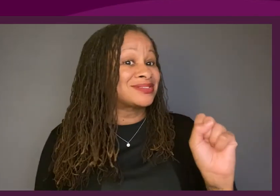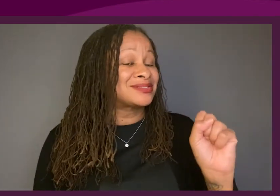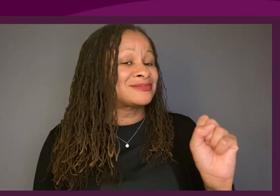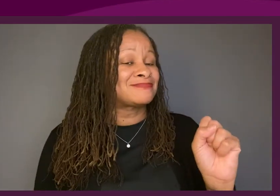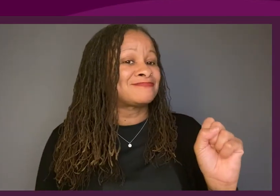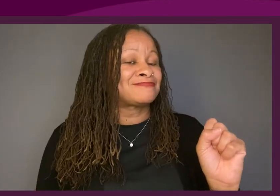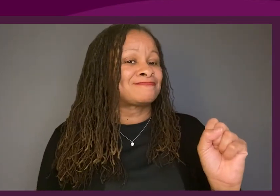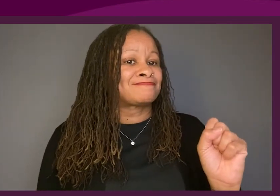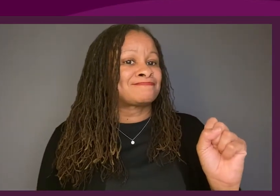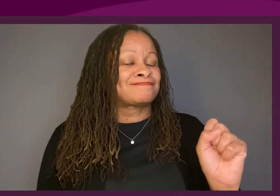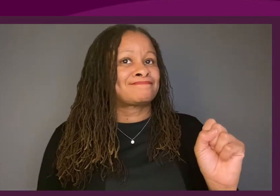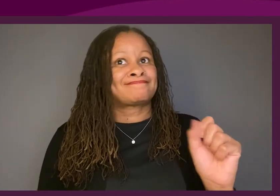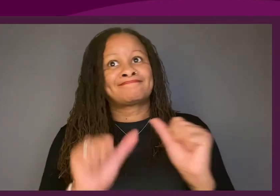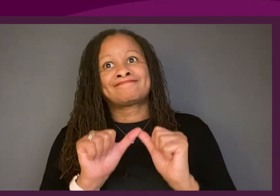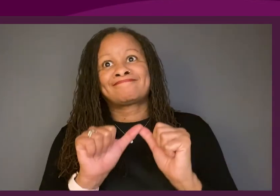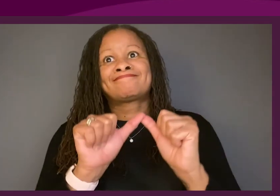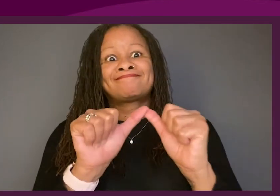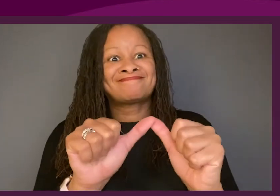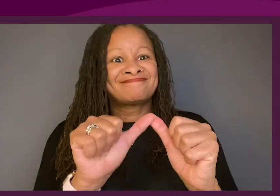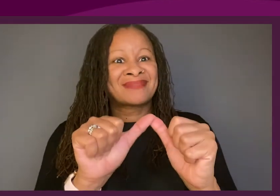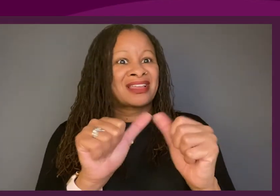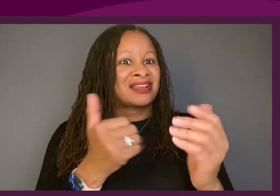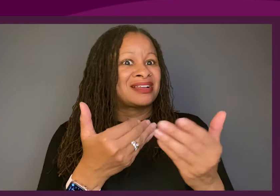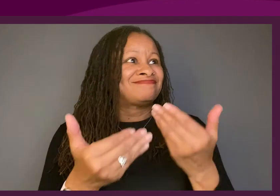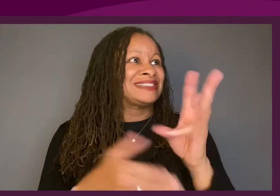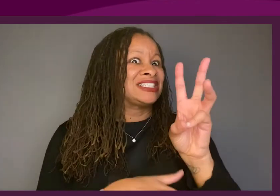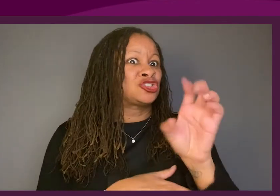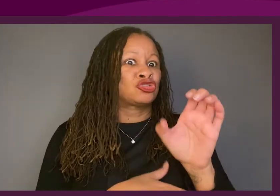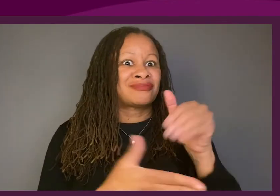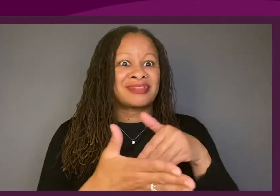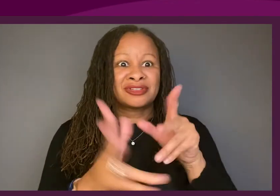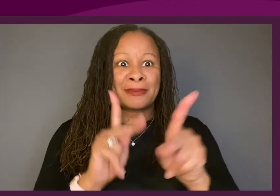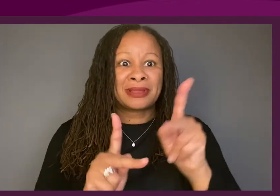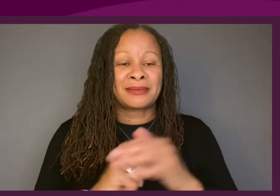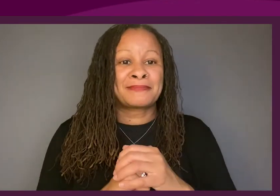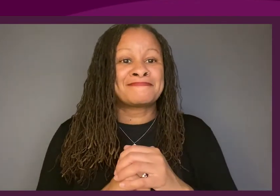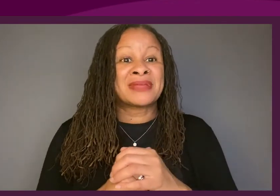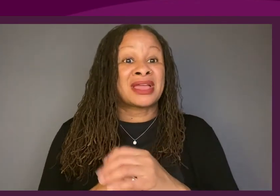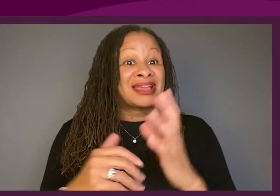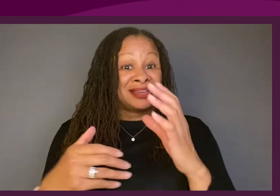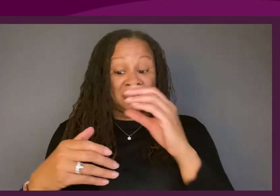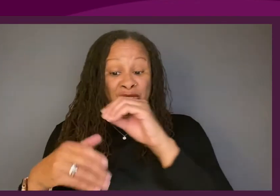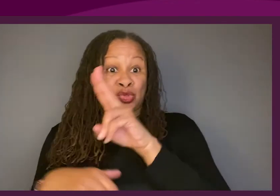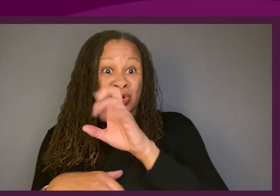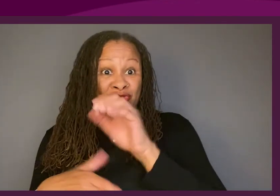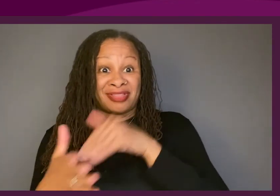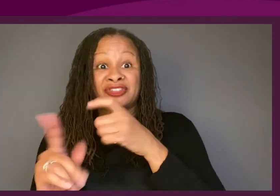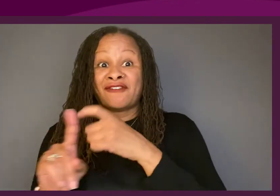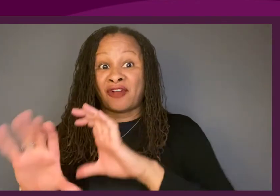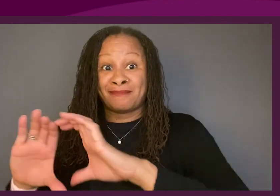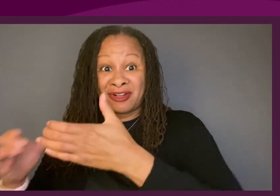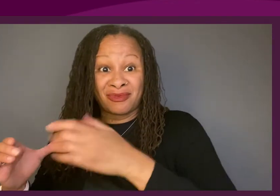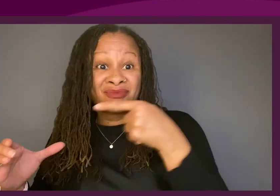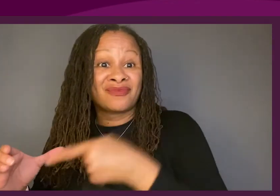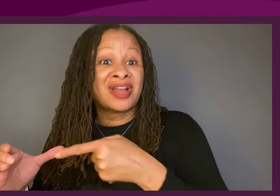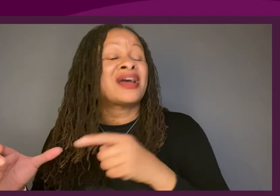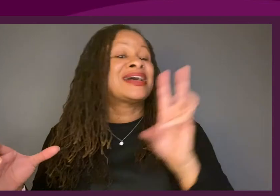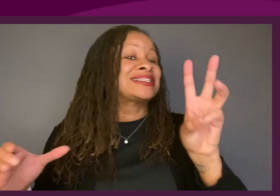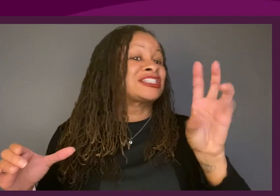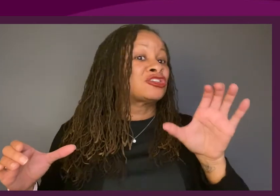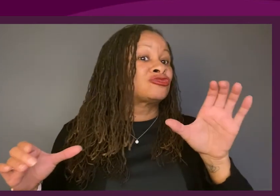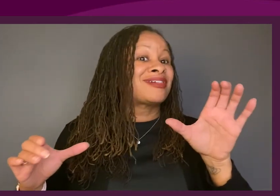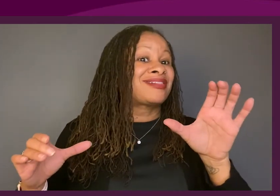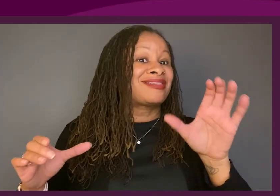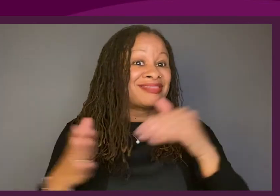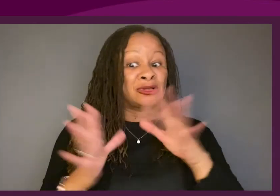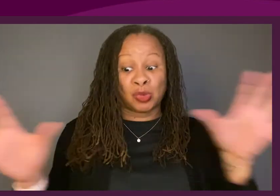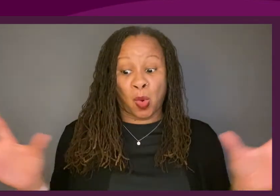them in institutions, 600,000 of them altogether, we're talking about 94% of these people had